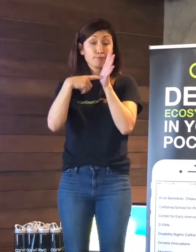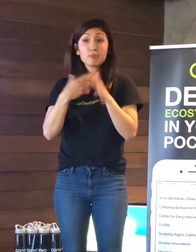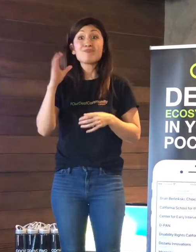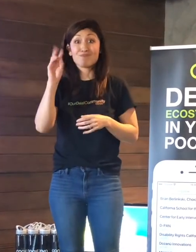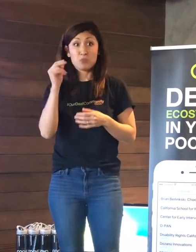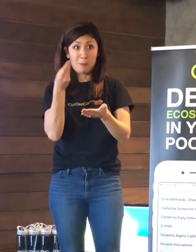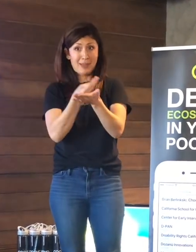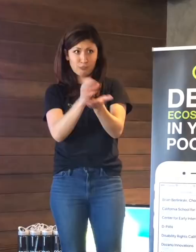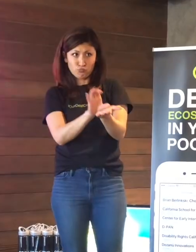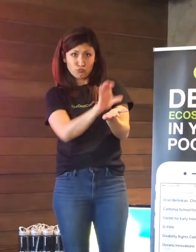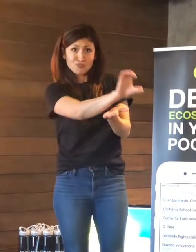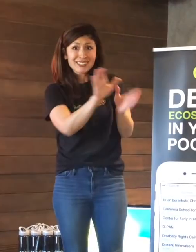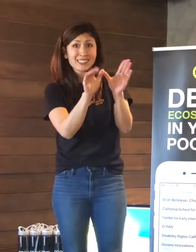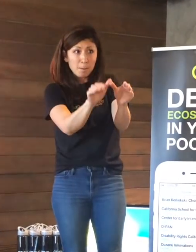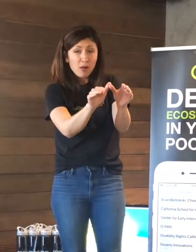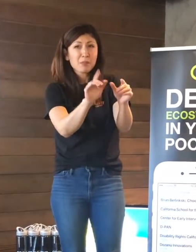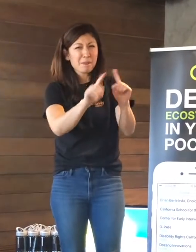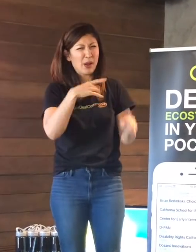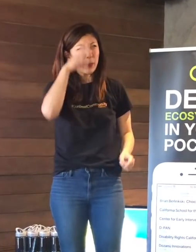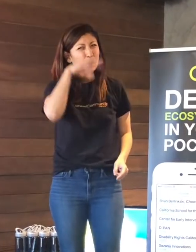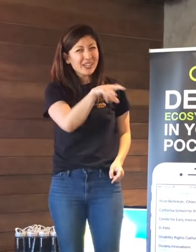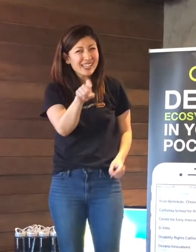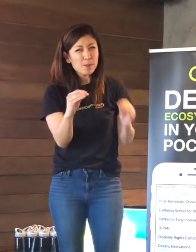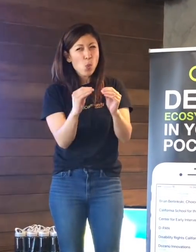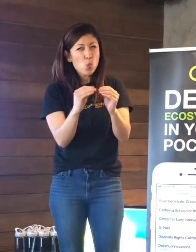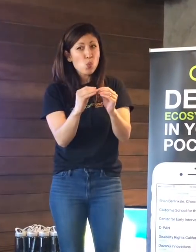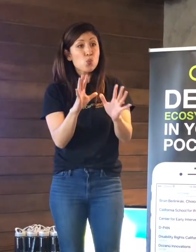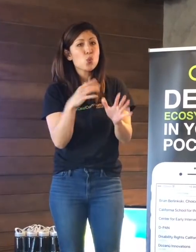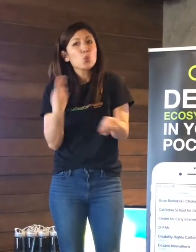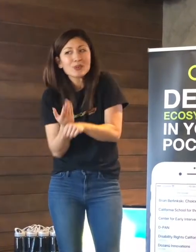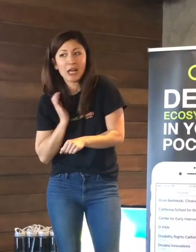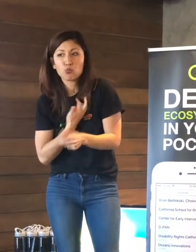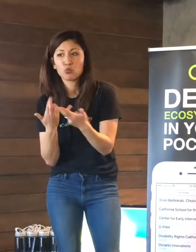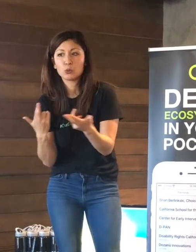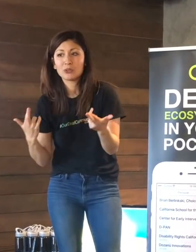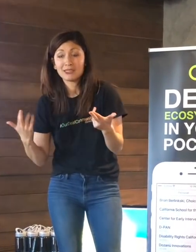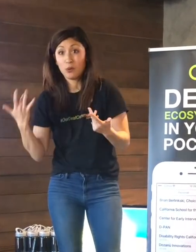For example, Convo paid The Daily Moth a sum of money, but we knew they needed more. So we used our resources.